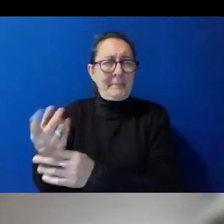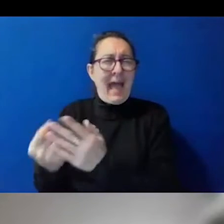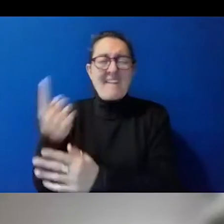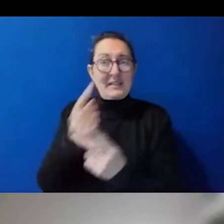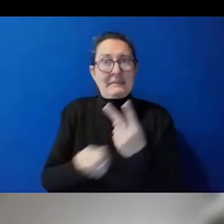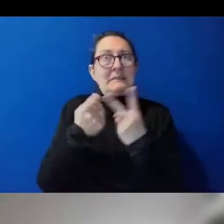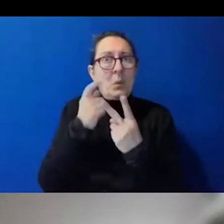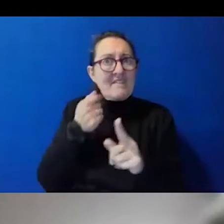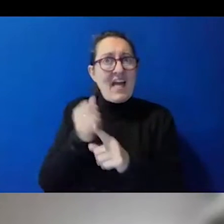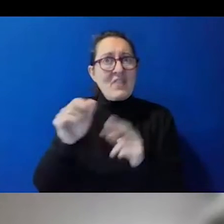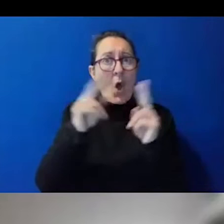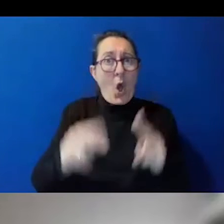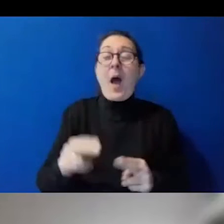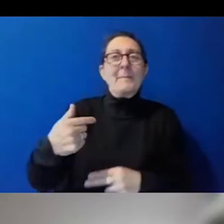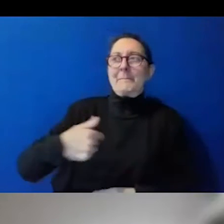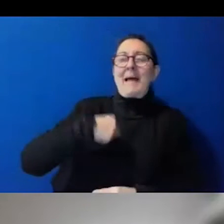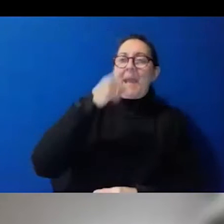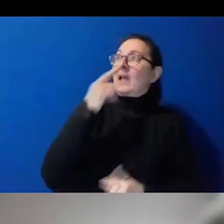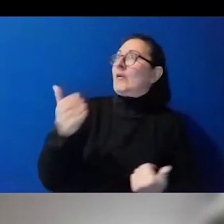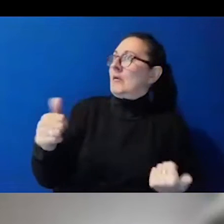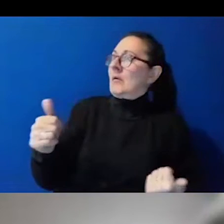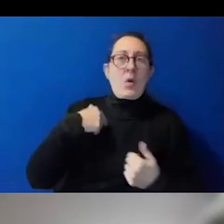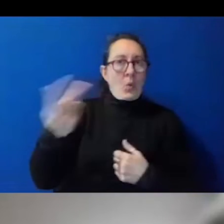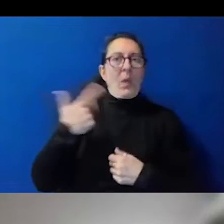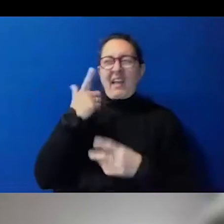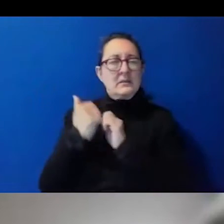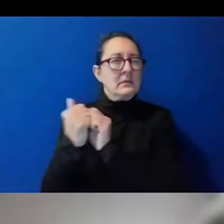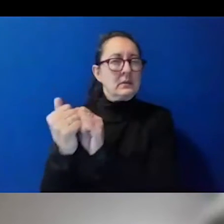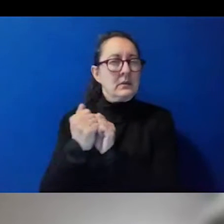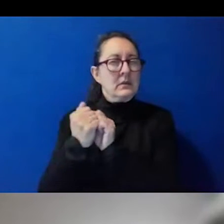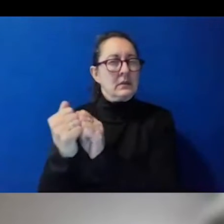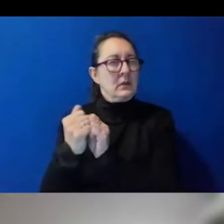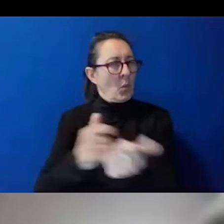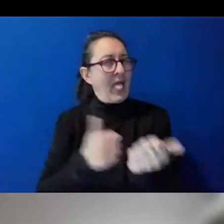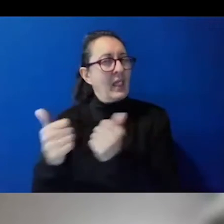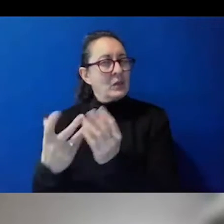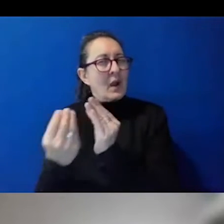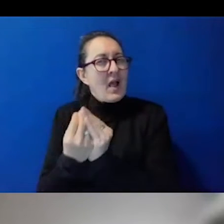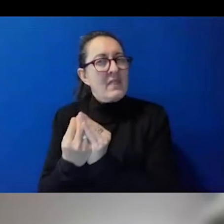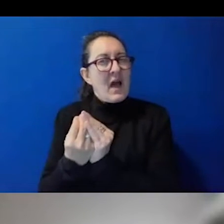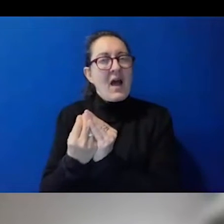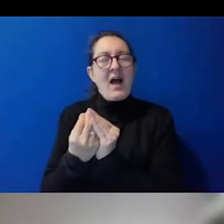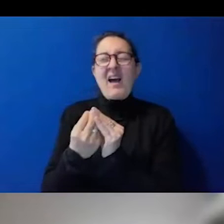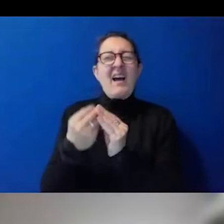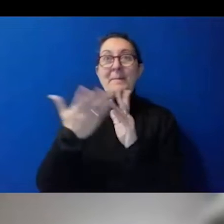in the city but we're also really lucky in that civil law has um a range of specialist teams